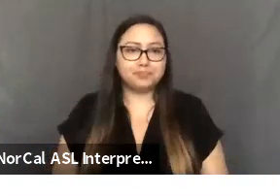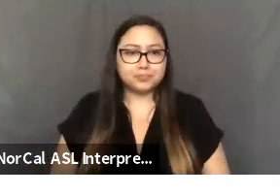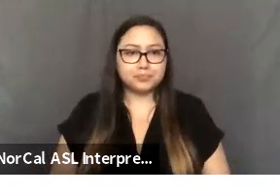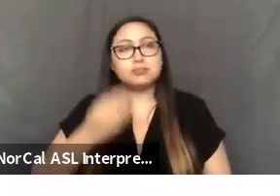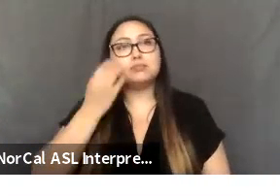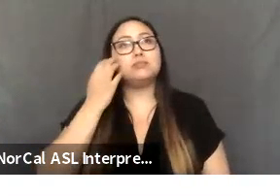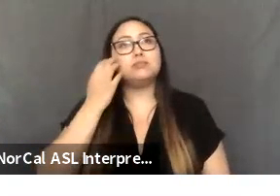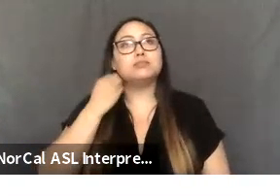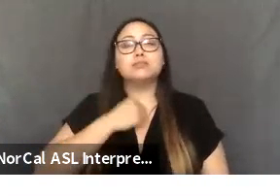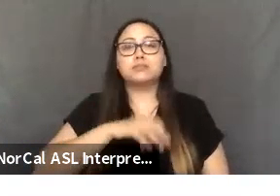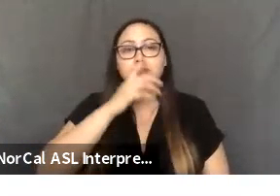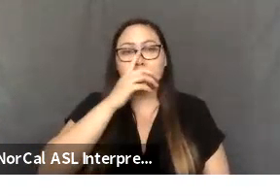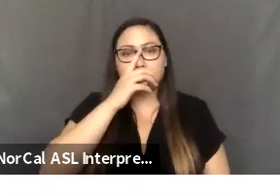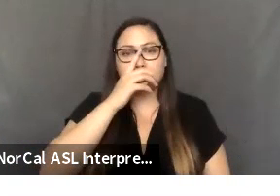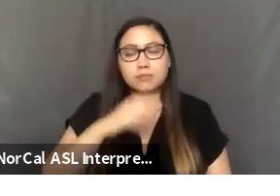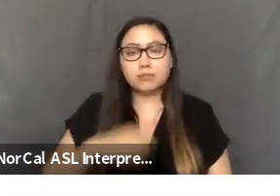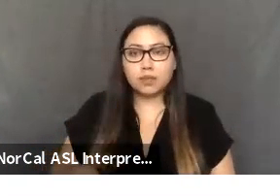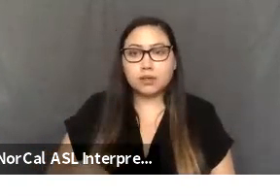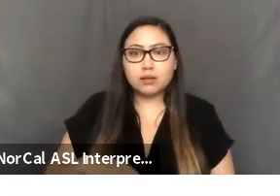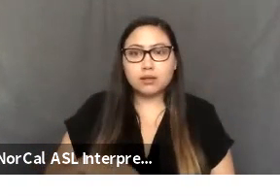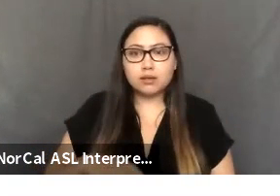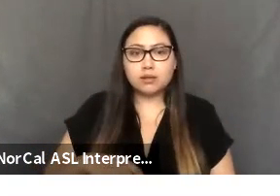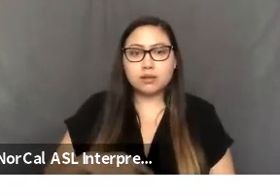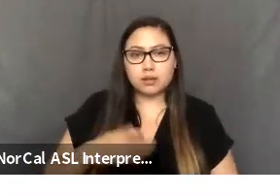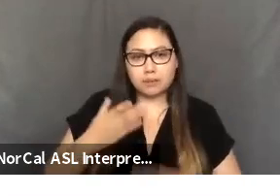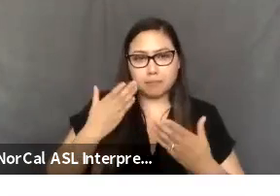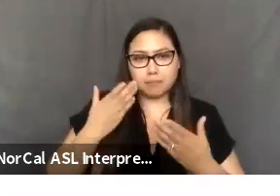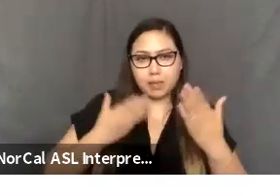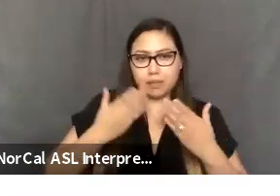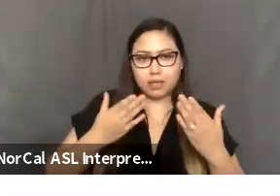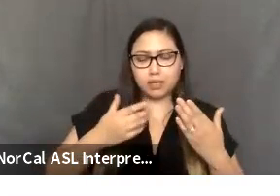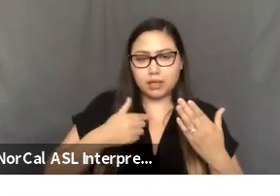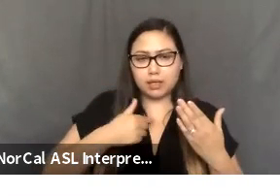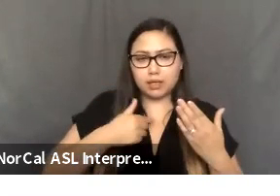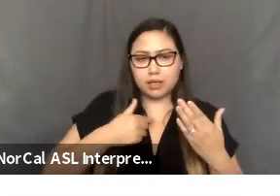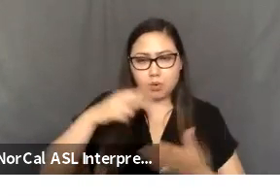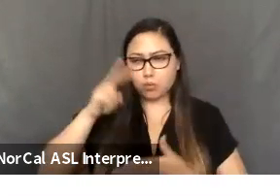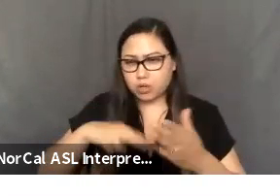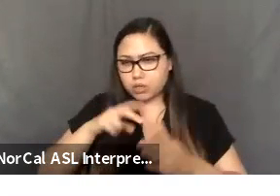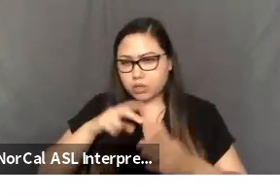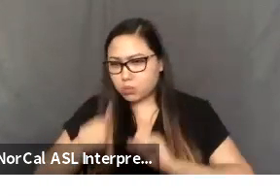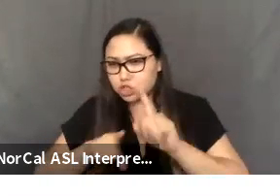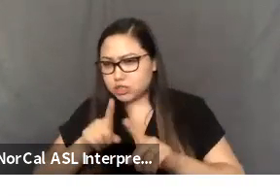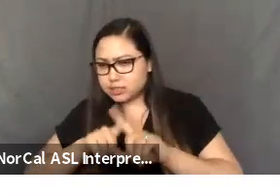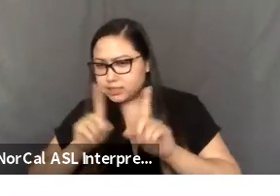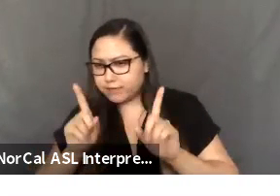And maybe I'm reading the question differently. If the question is about